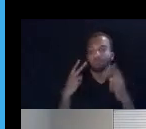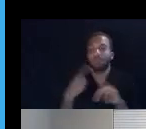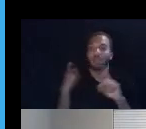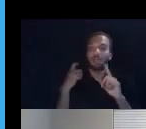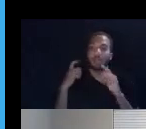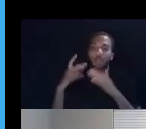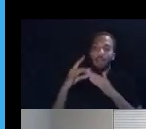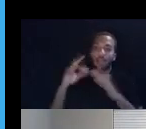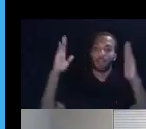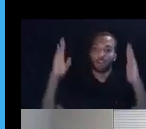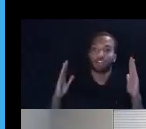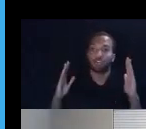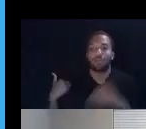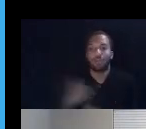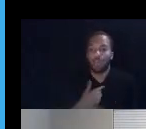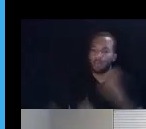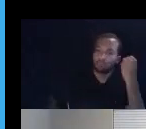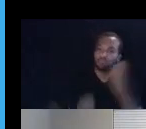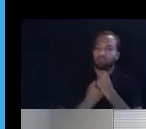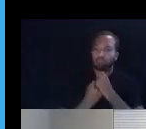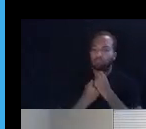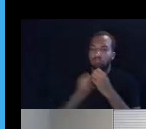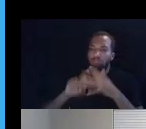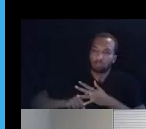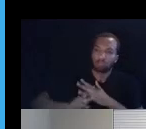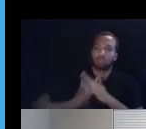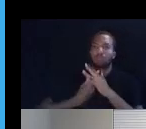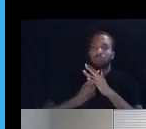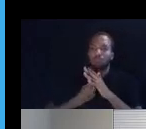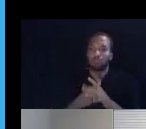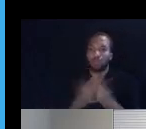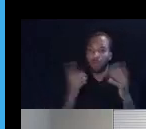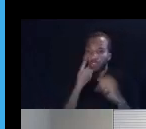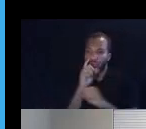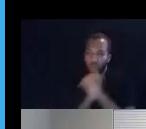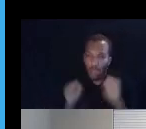we provide the backbone support to implement the strategies and goals and objectives